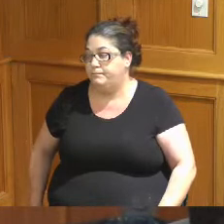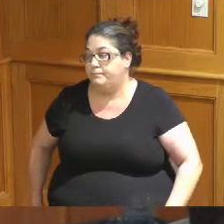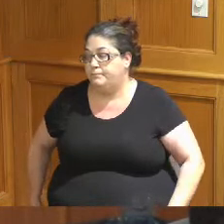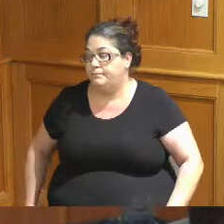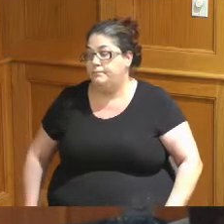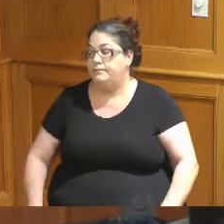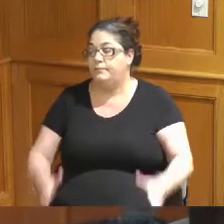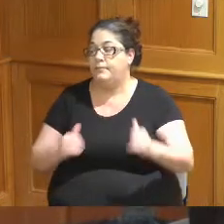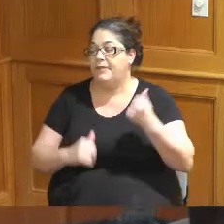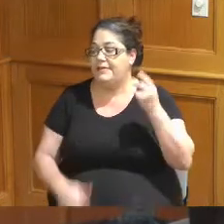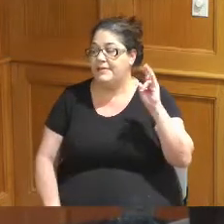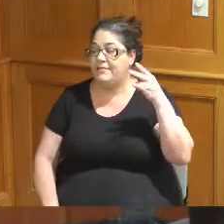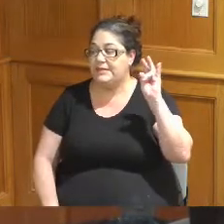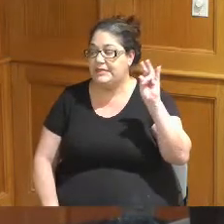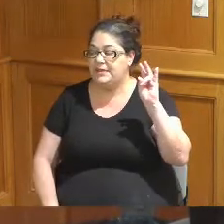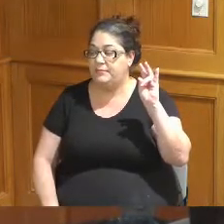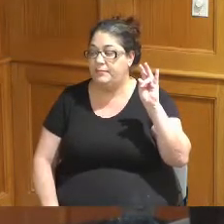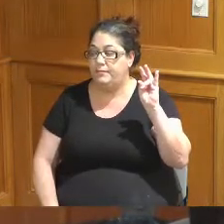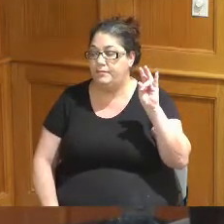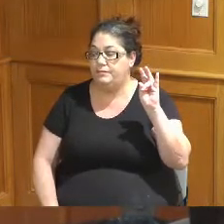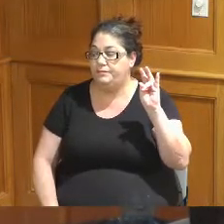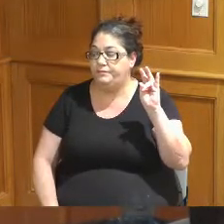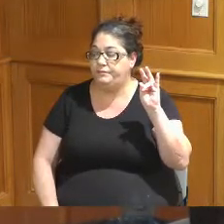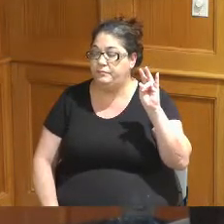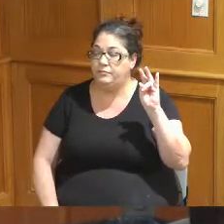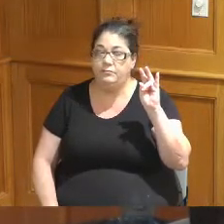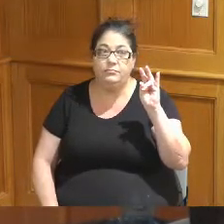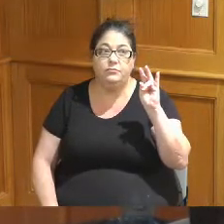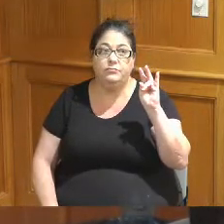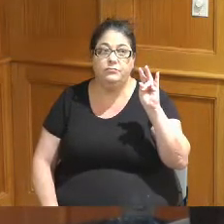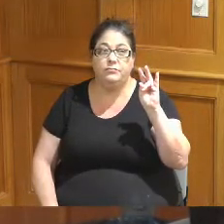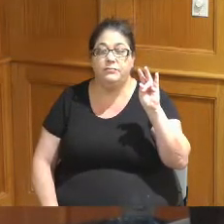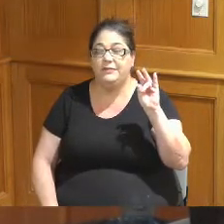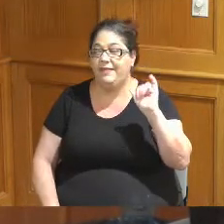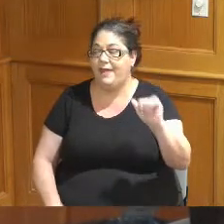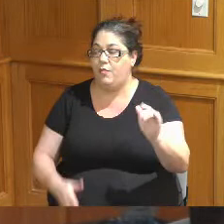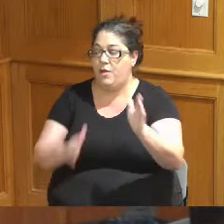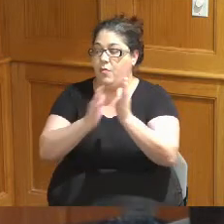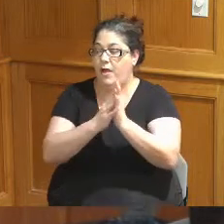for item 17 this request is for an addition